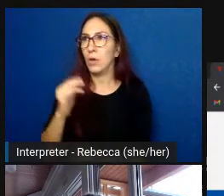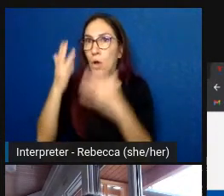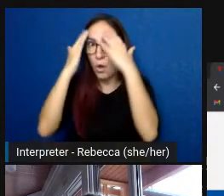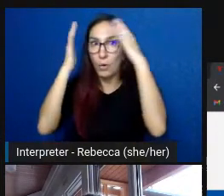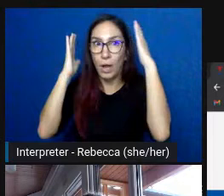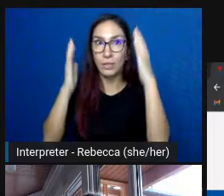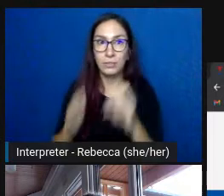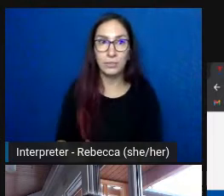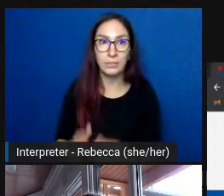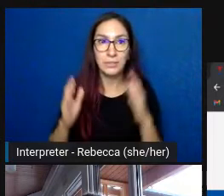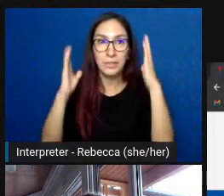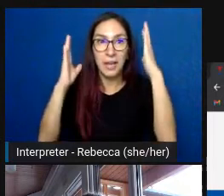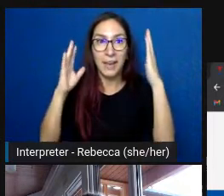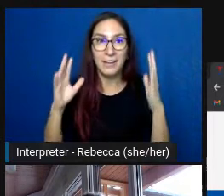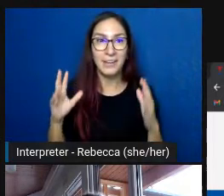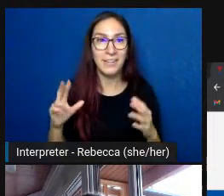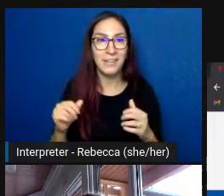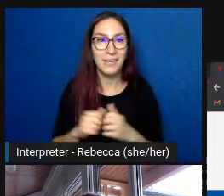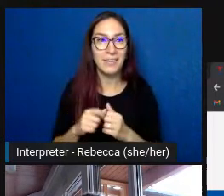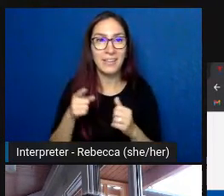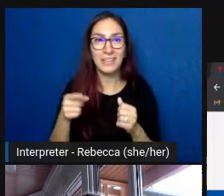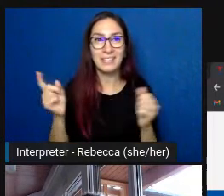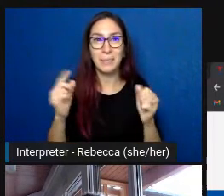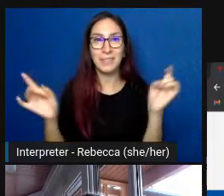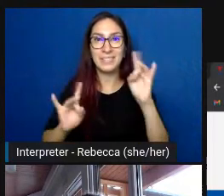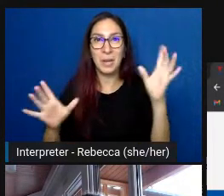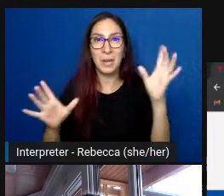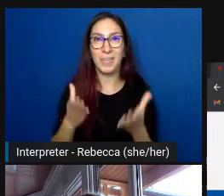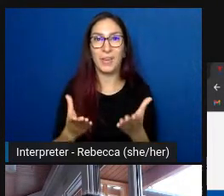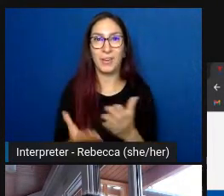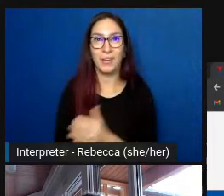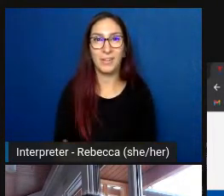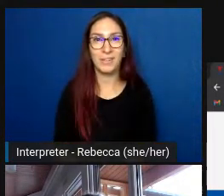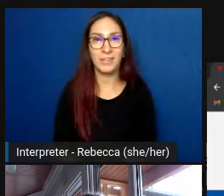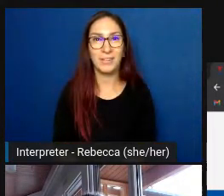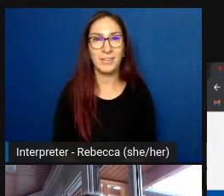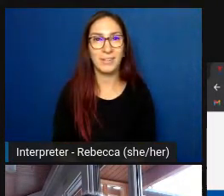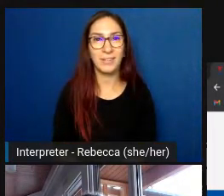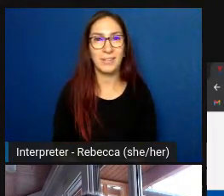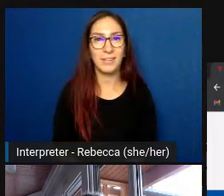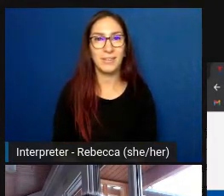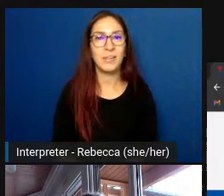God, they're hearing something terrible here. [screen reader] The slider. Yes.